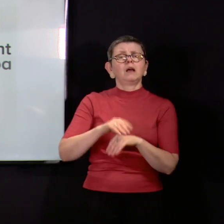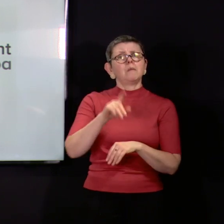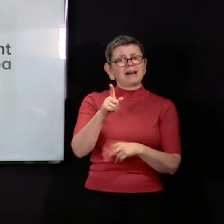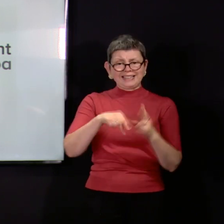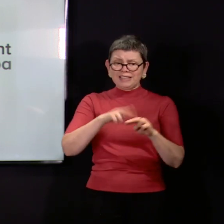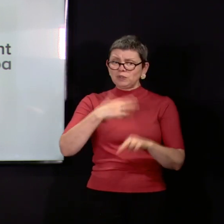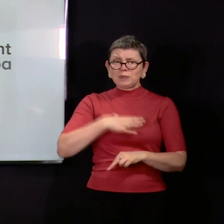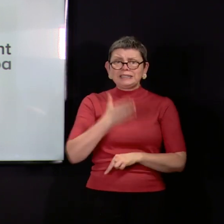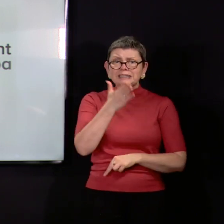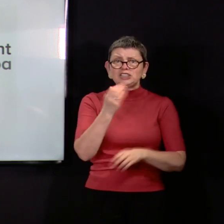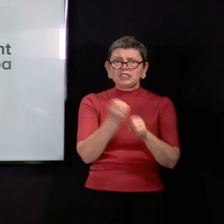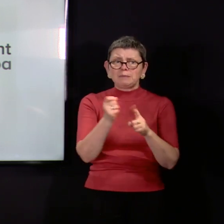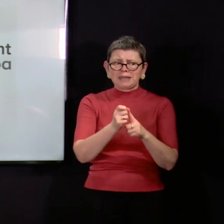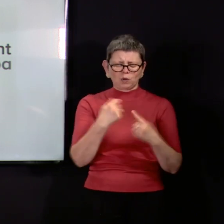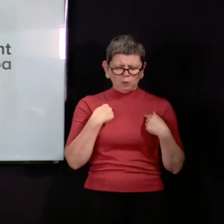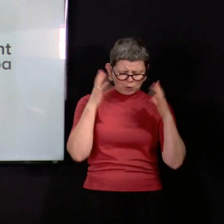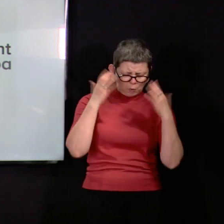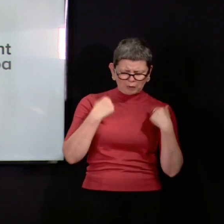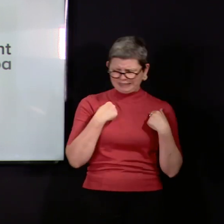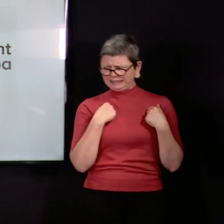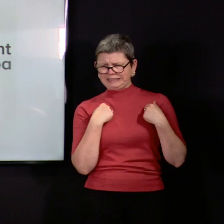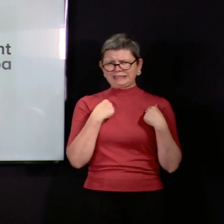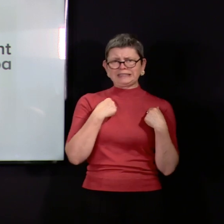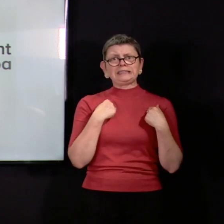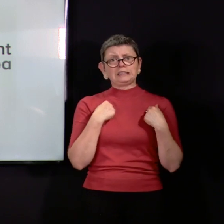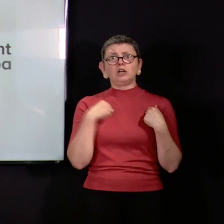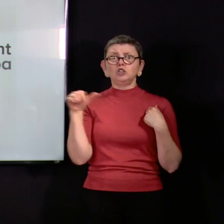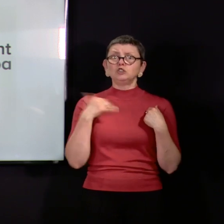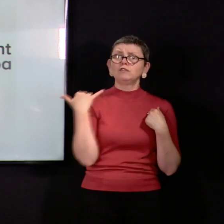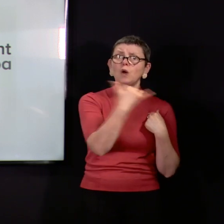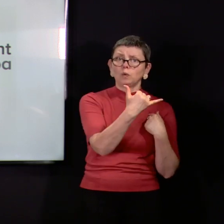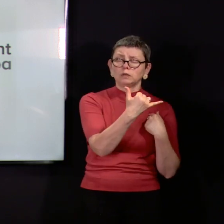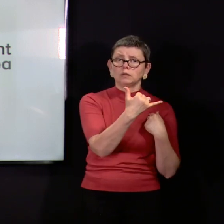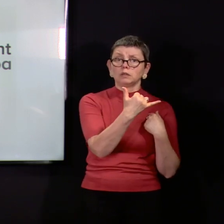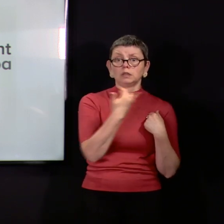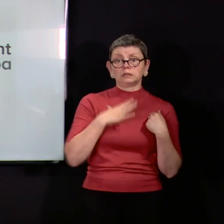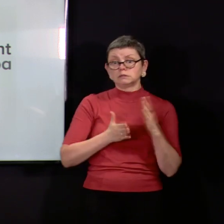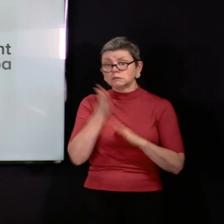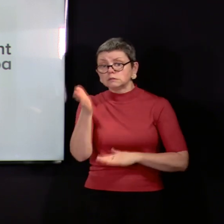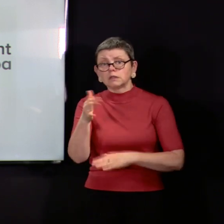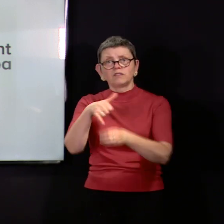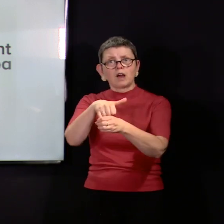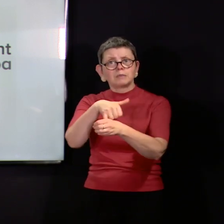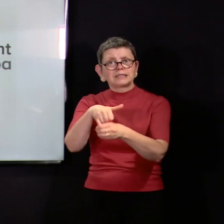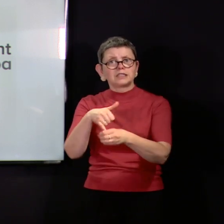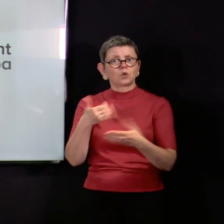to your community pharmacists - pharmacists you should go. If you want to speak to your midwife, your community nurse or your health visitor about